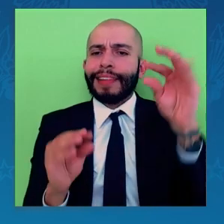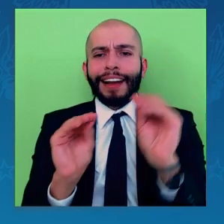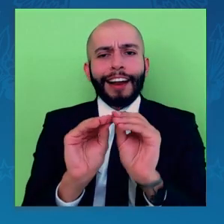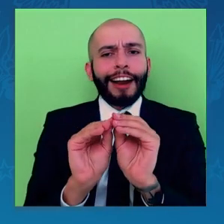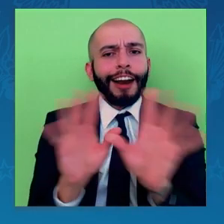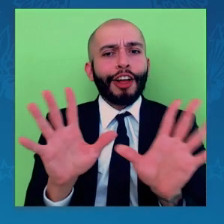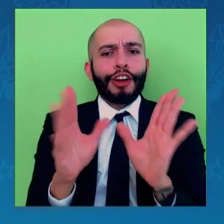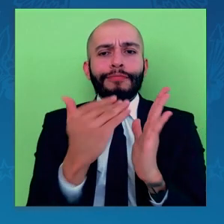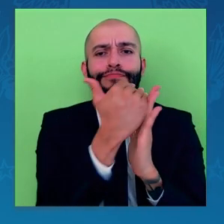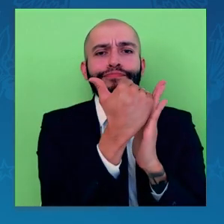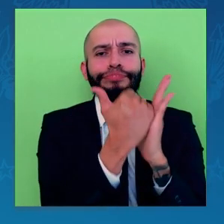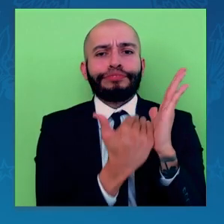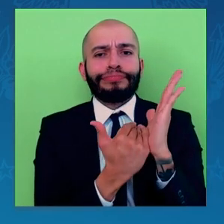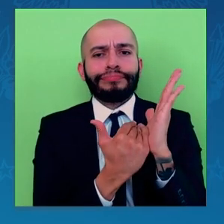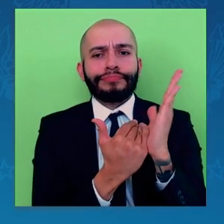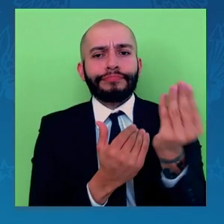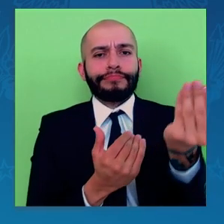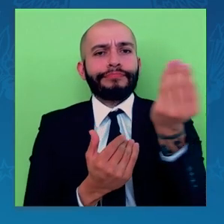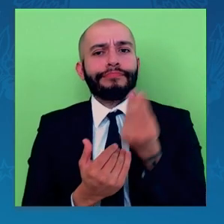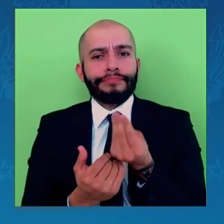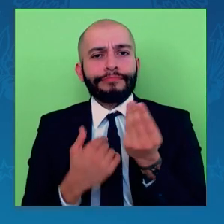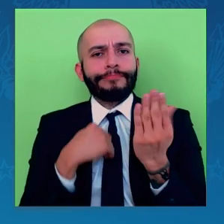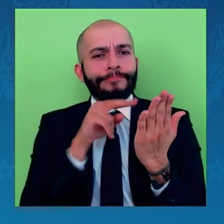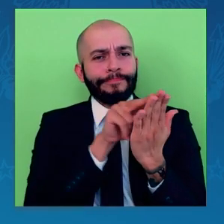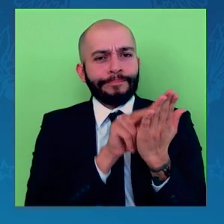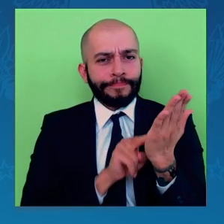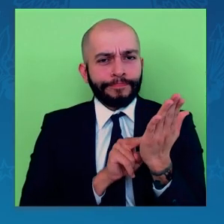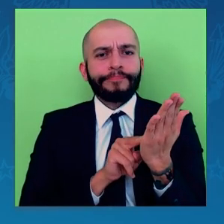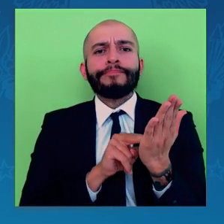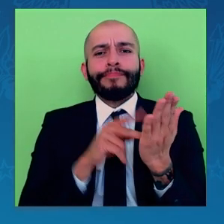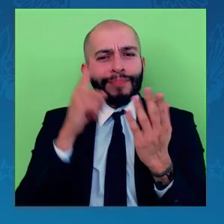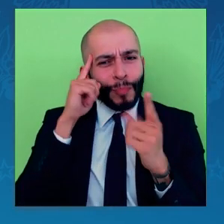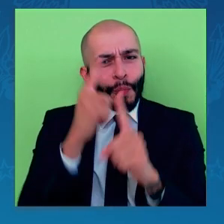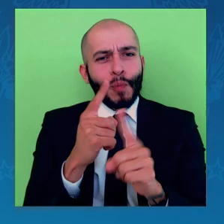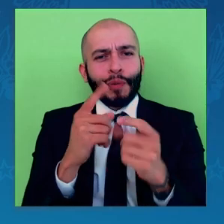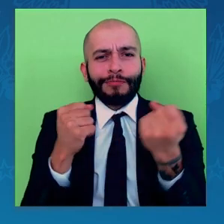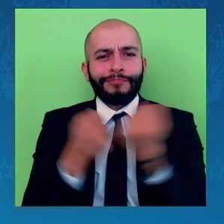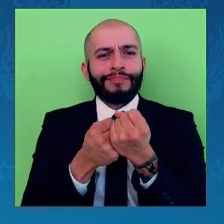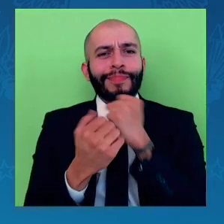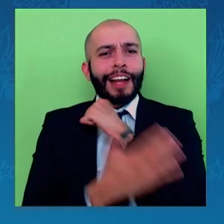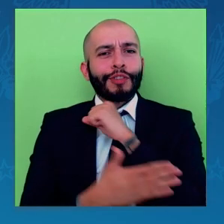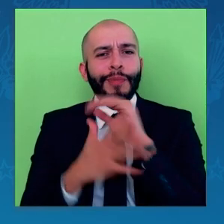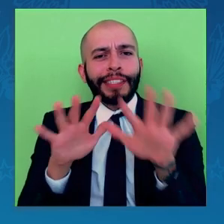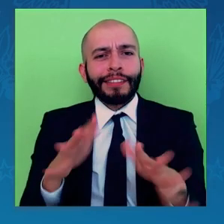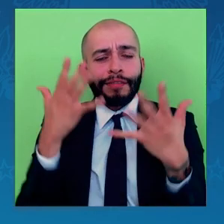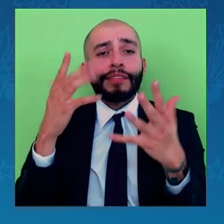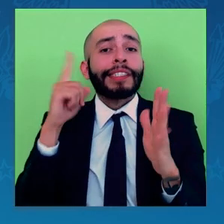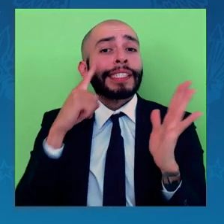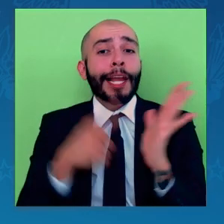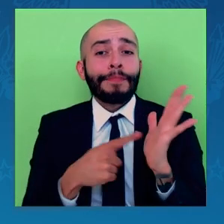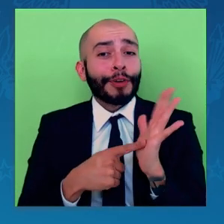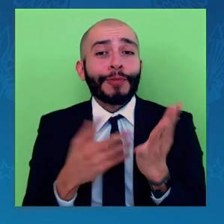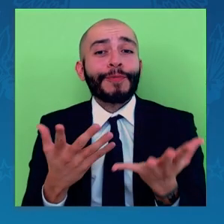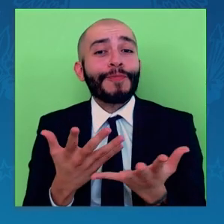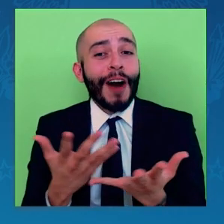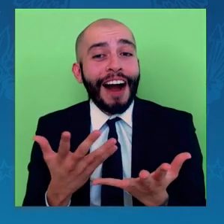Here's what one of those priorities. Our nation must invest in a health care workforce